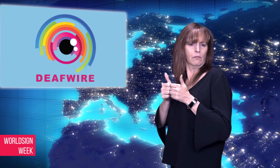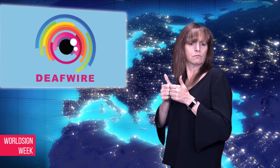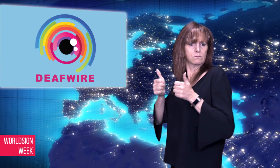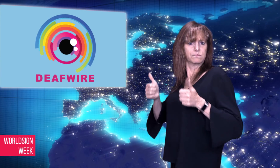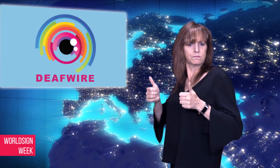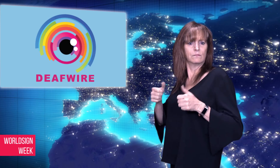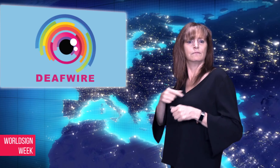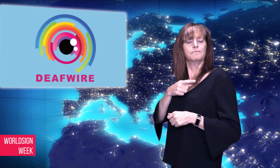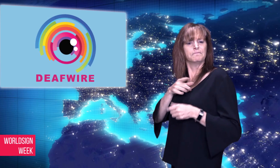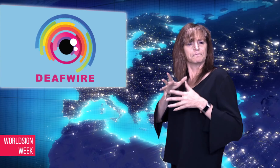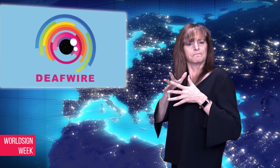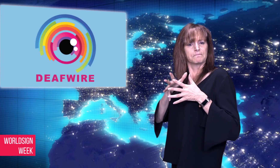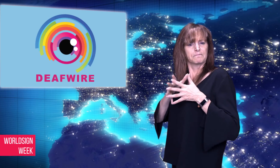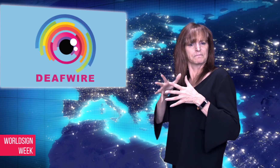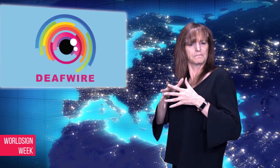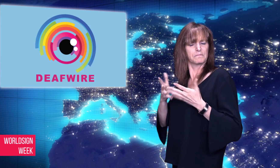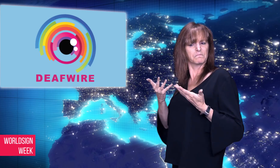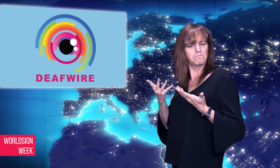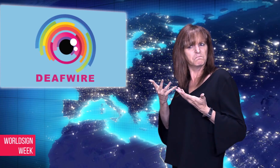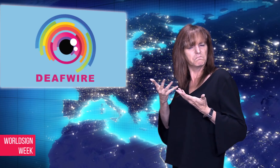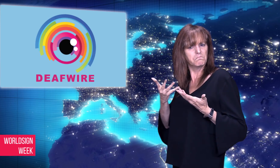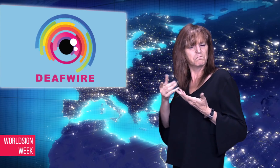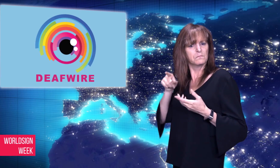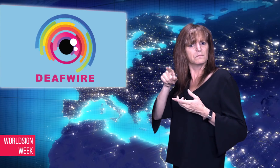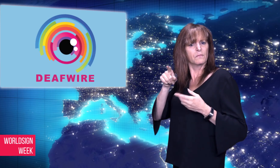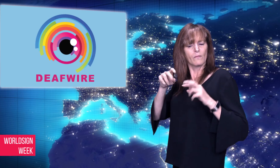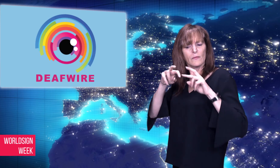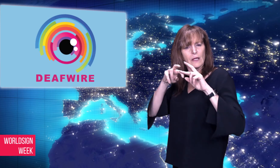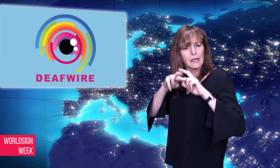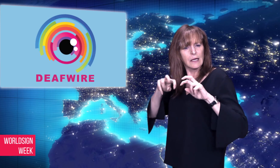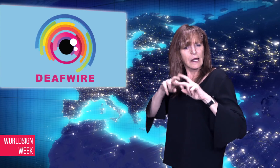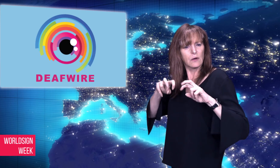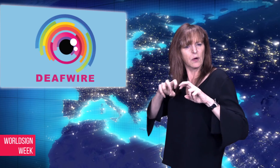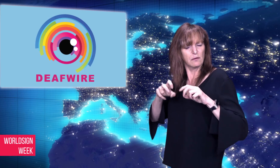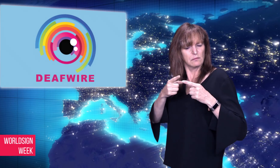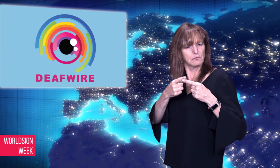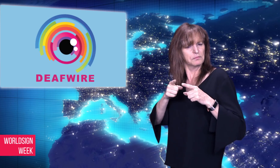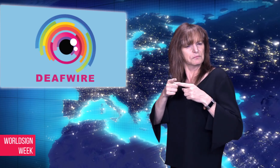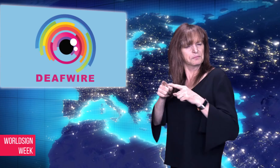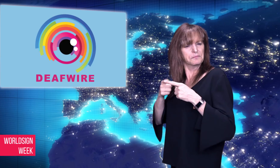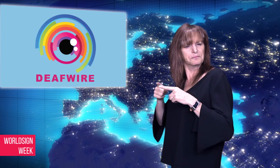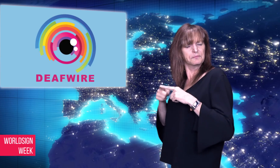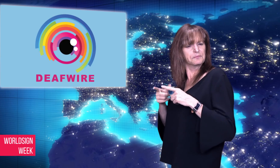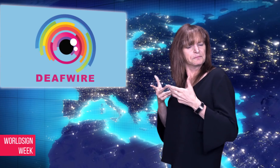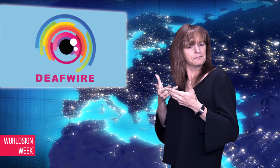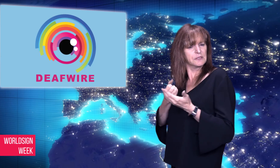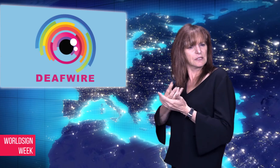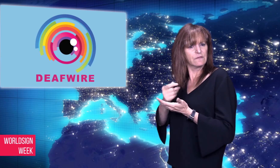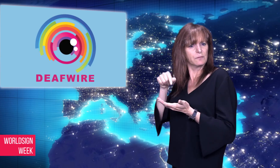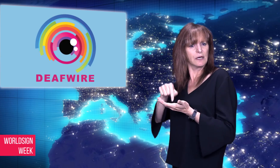holding a phone. Farmer said she was